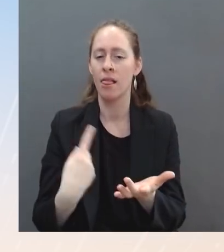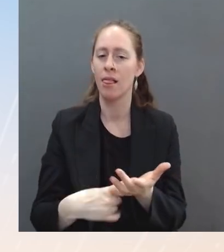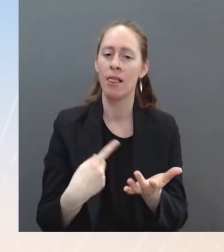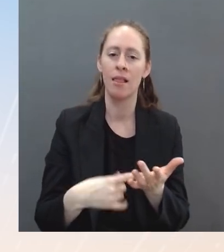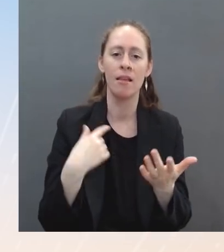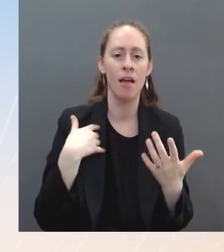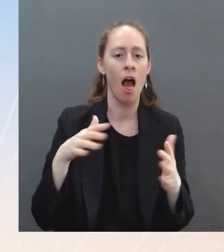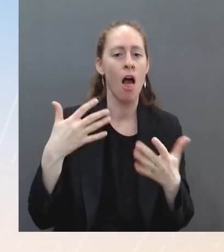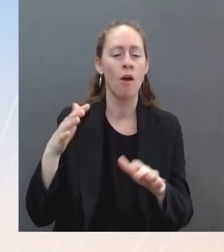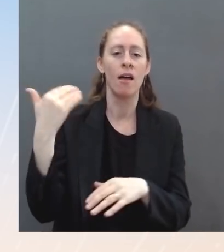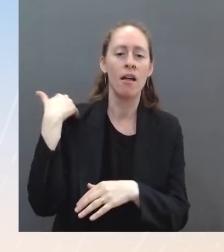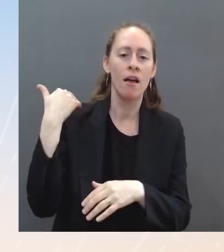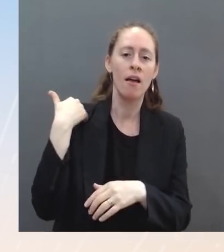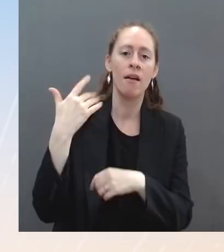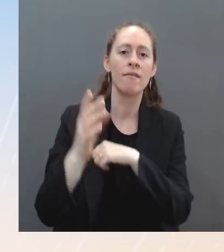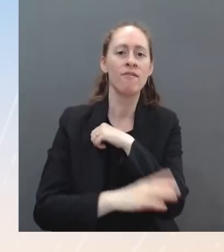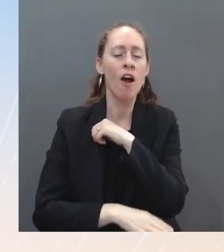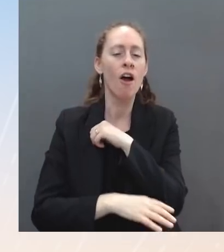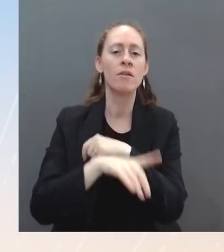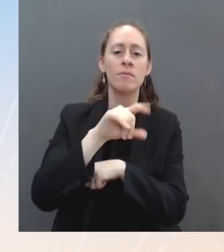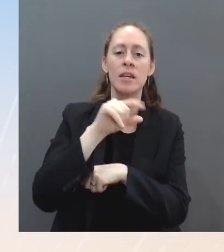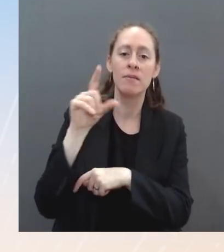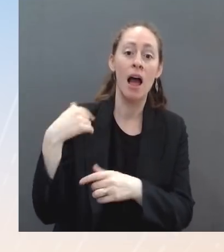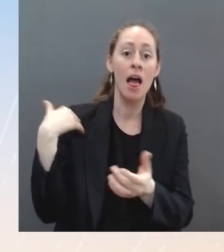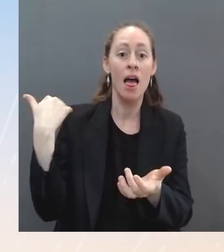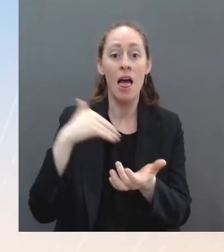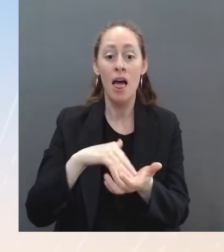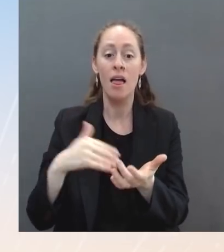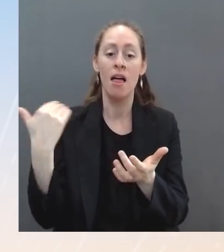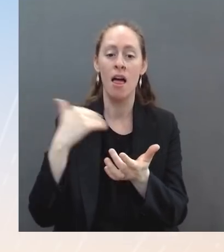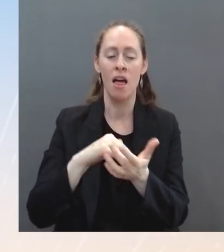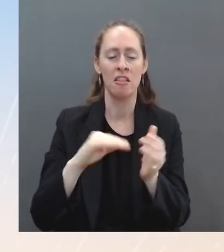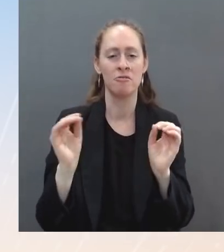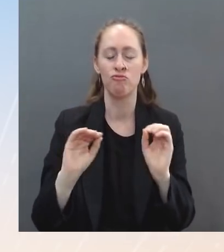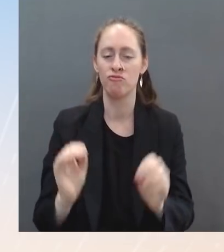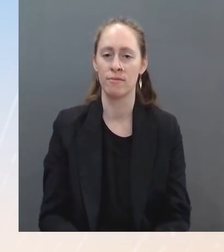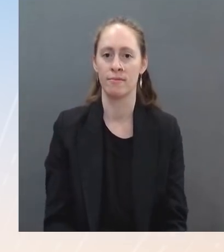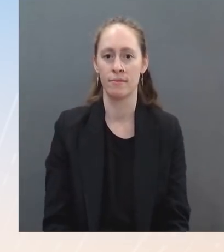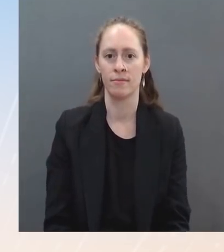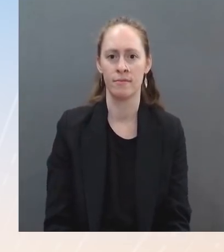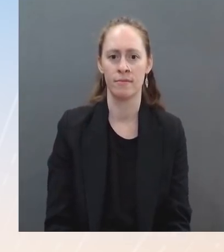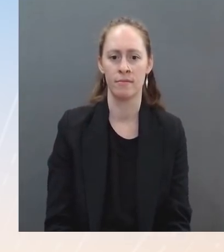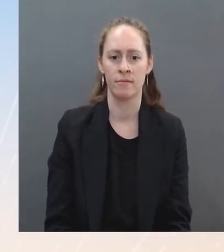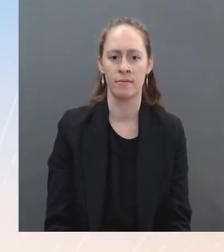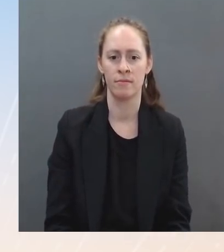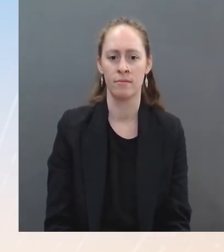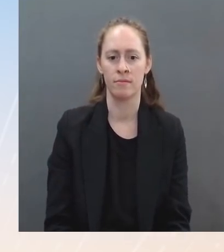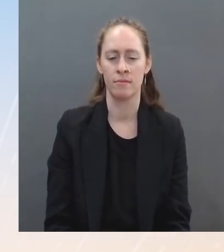to add from this podium. The Press: Can I ask you if there have been -- if you're aware if there have been any discussions here inside this White House about whether the President